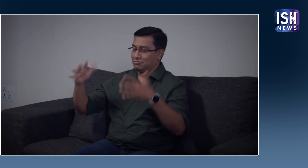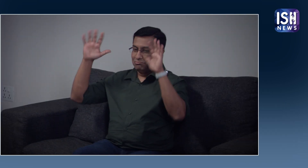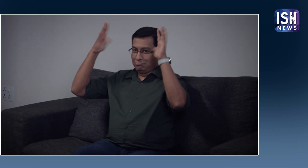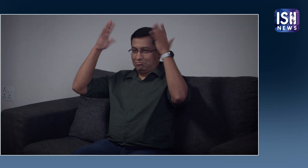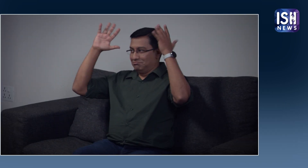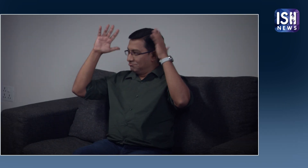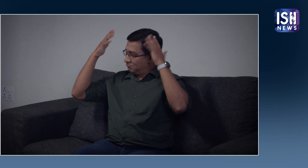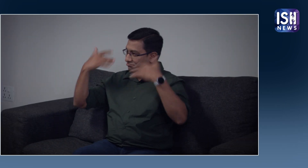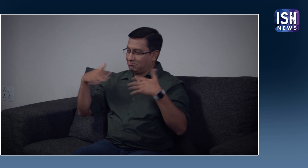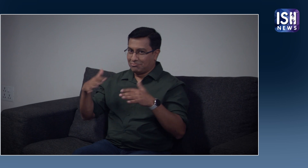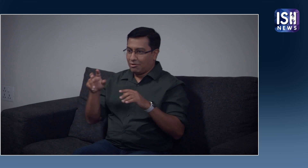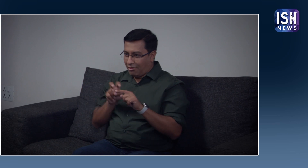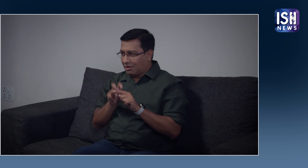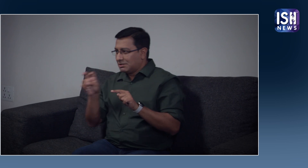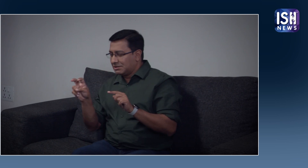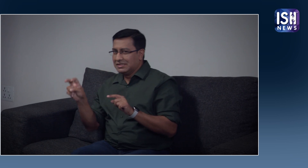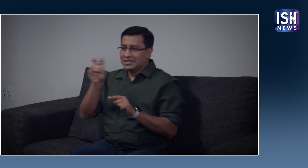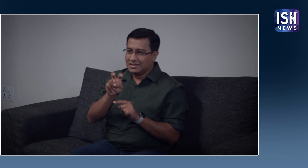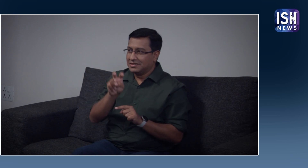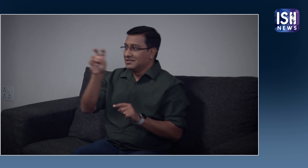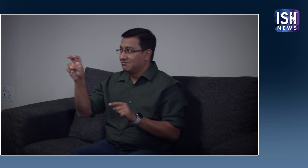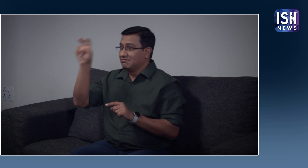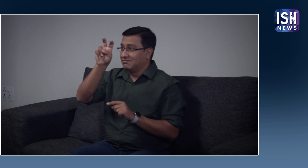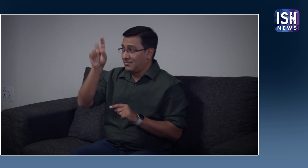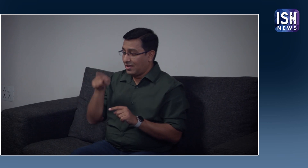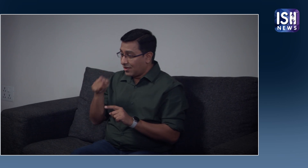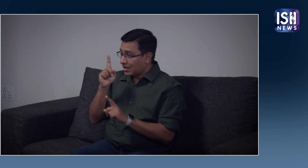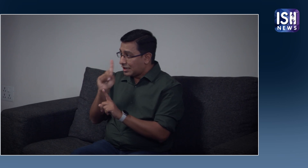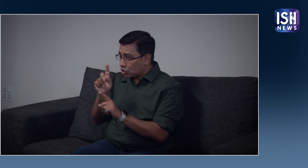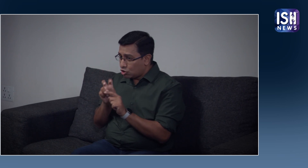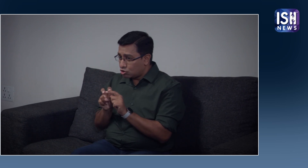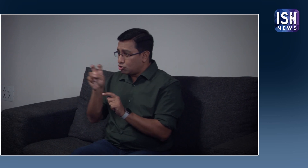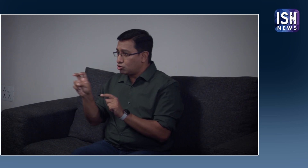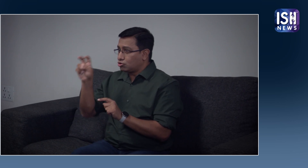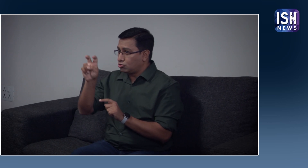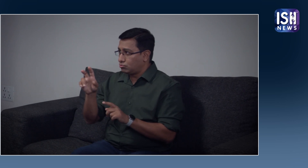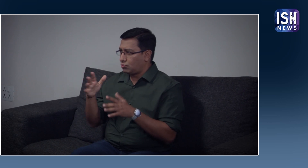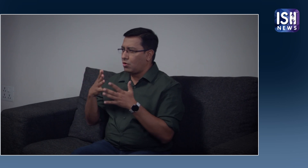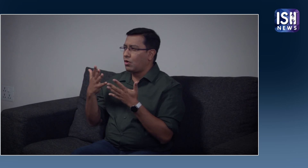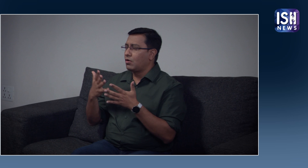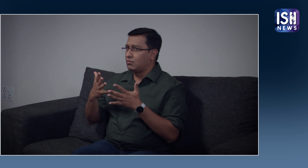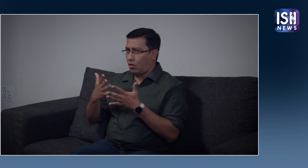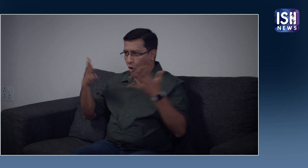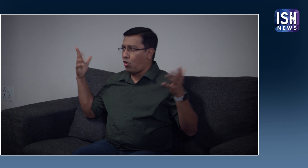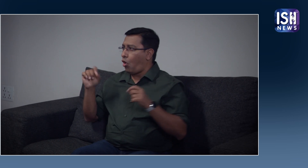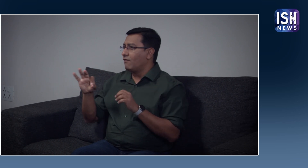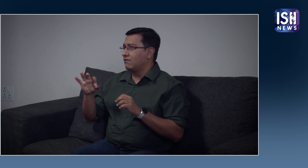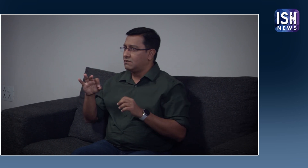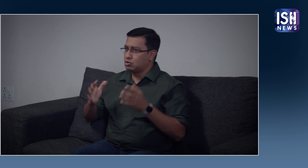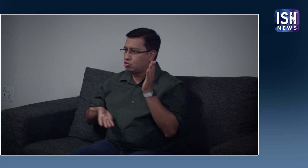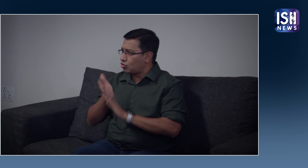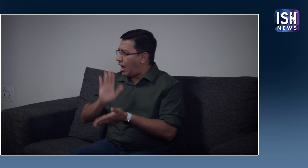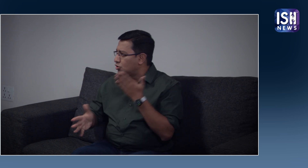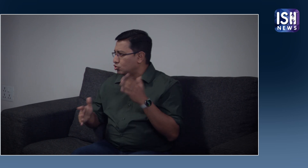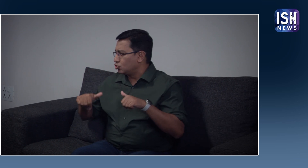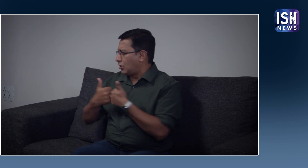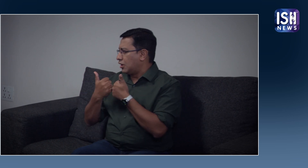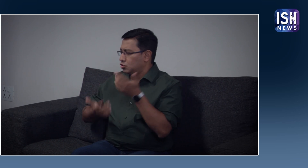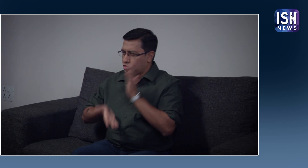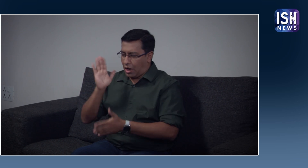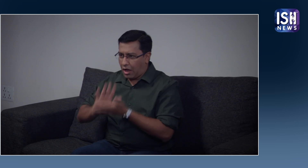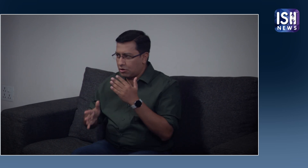Wow, it's wonderful how you rose through the ranks. With each promotion did you face any challenges?